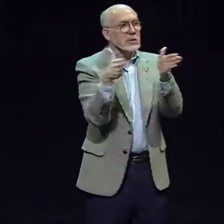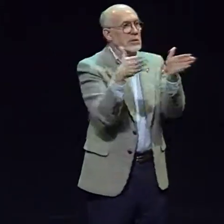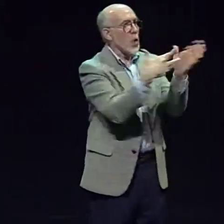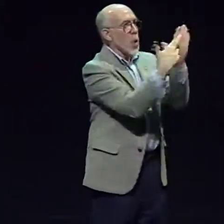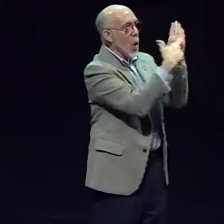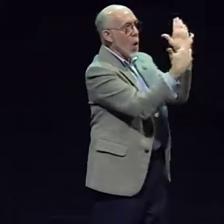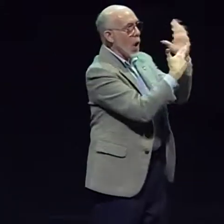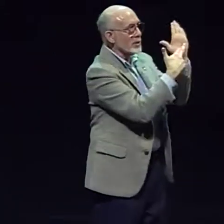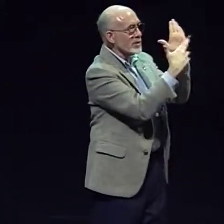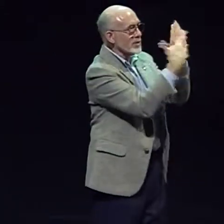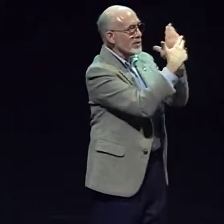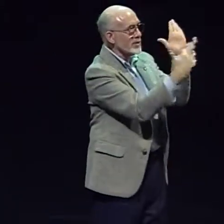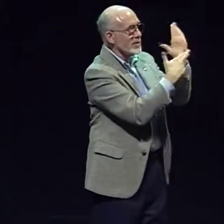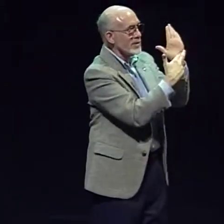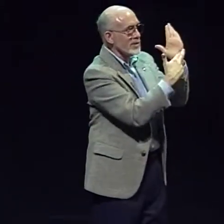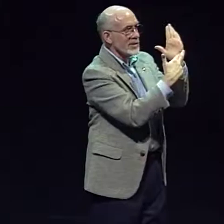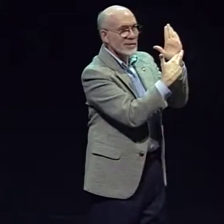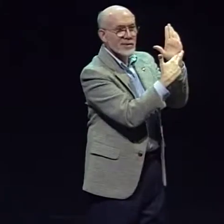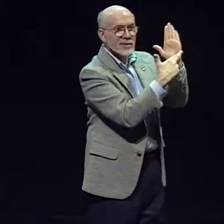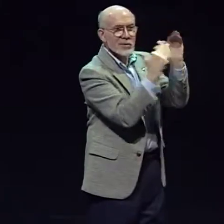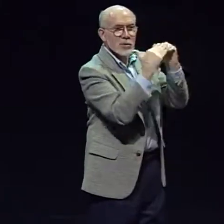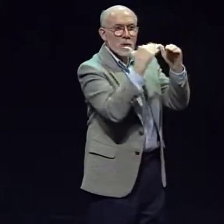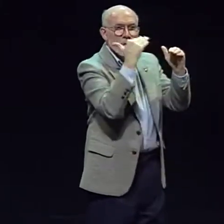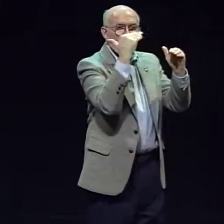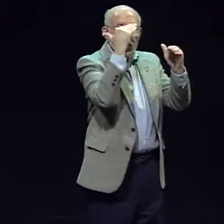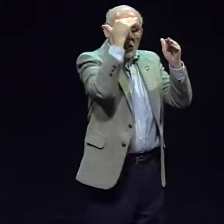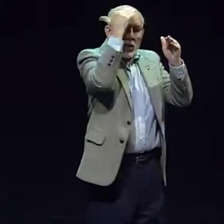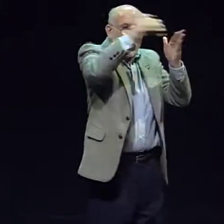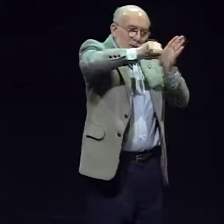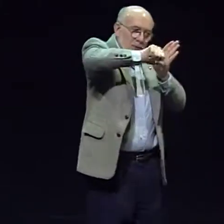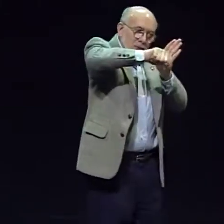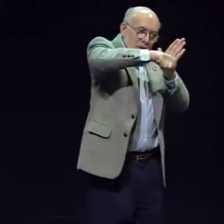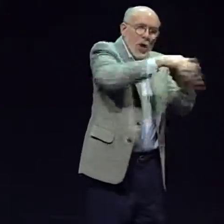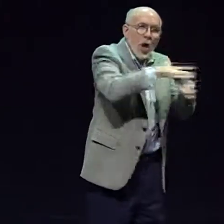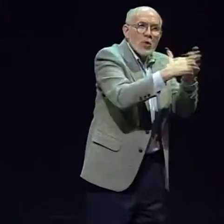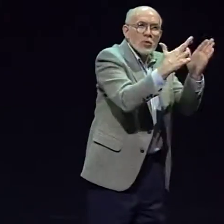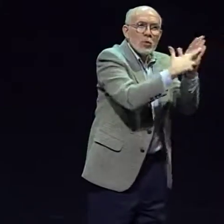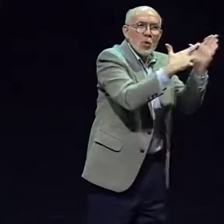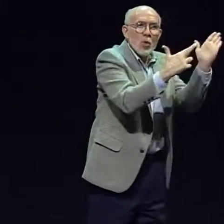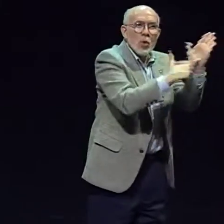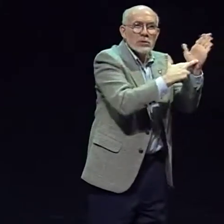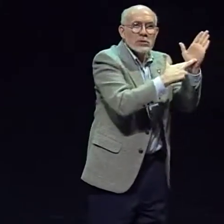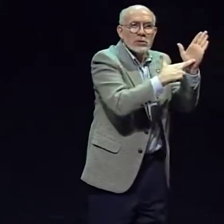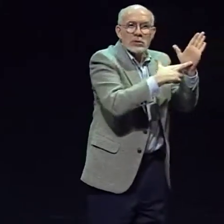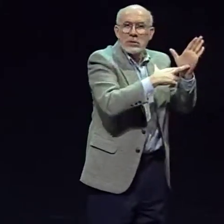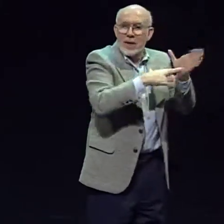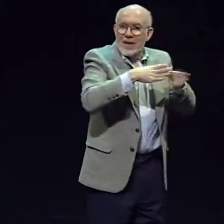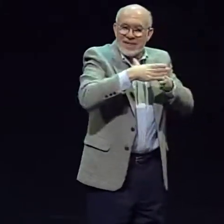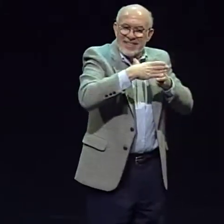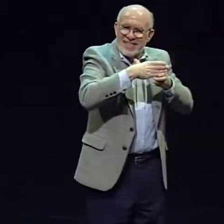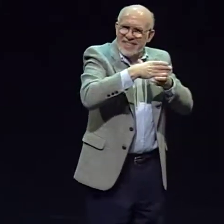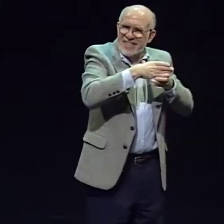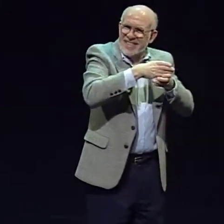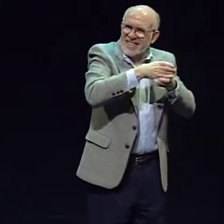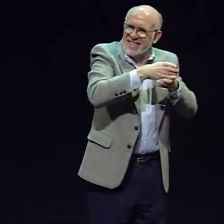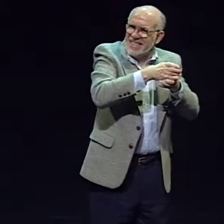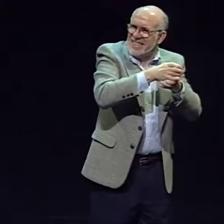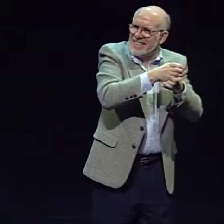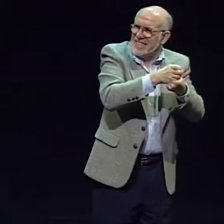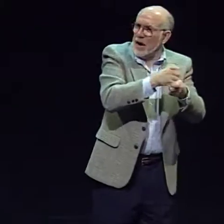OR THEY WANT TO KNOW ALL THE RULES OF THE PLAY. THEY ARE LIMITED BY THE RULES,